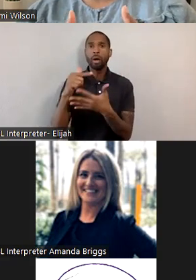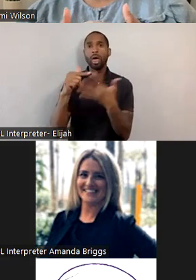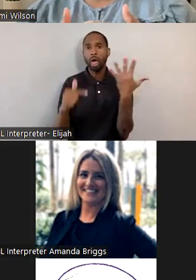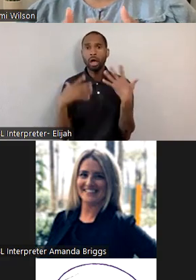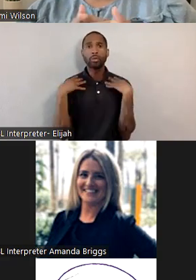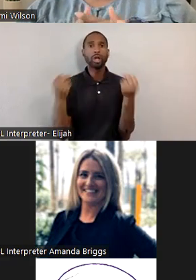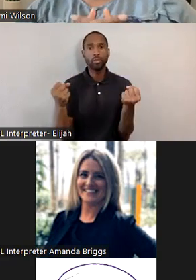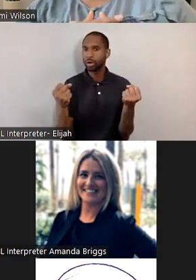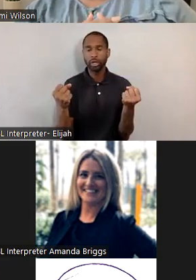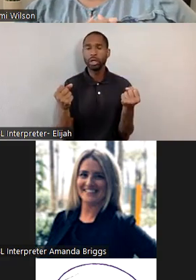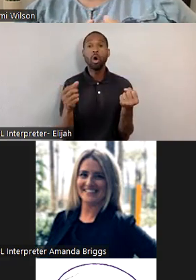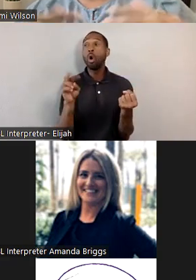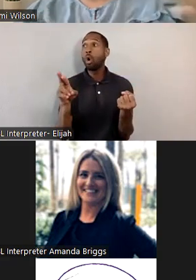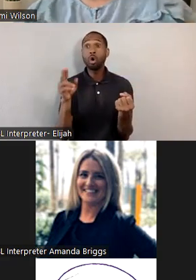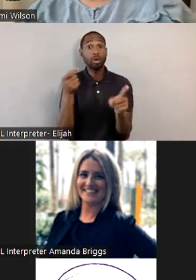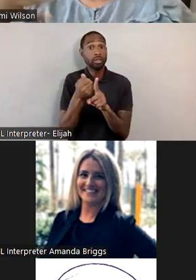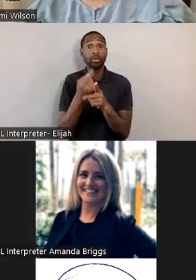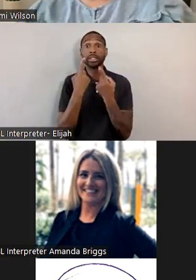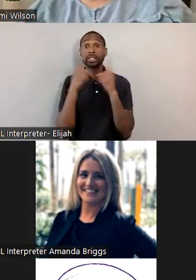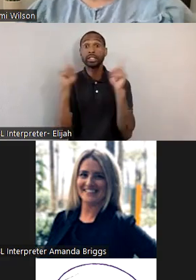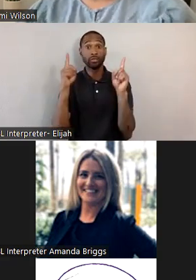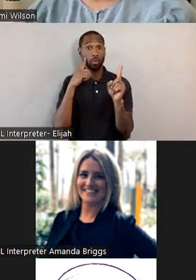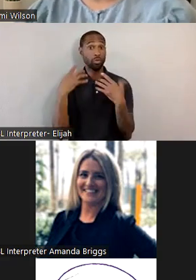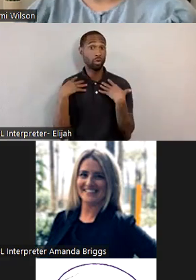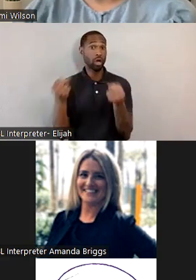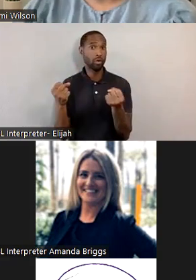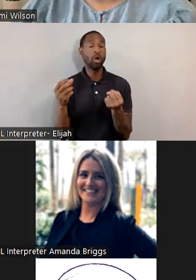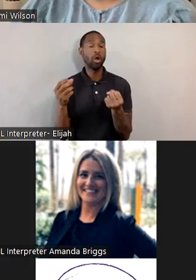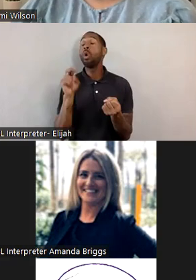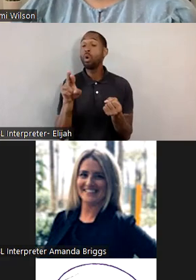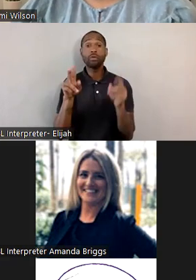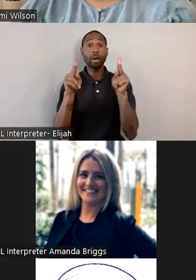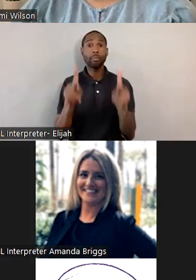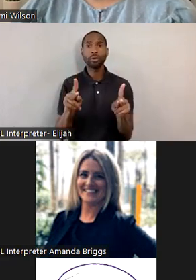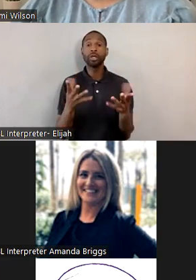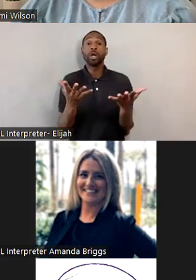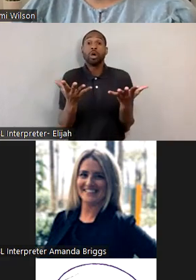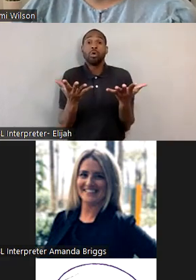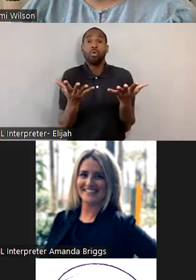Or if they even want to, or are interested in